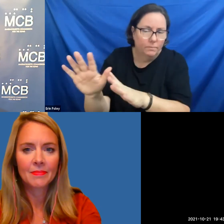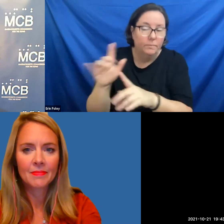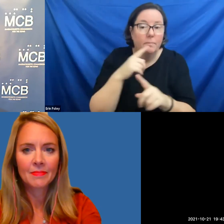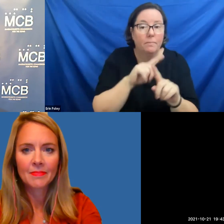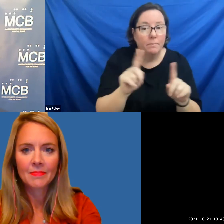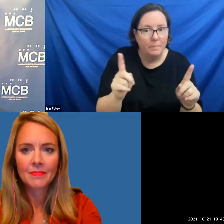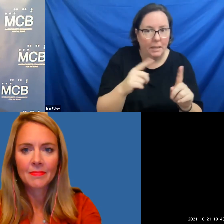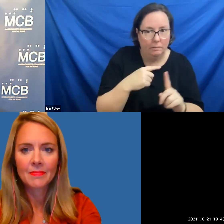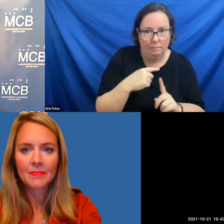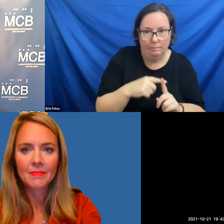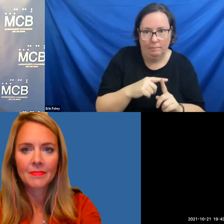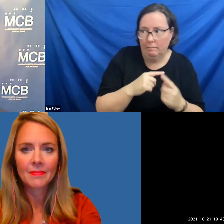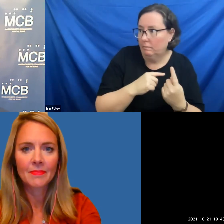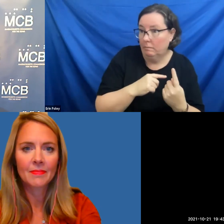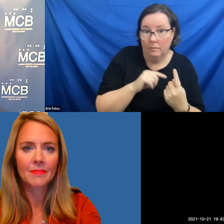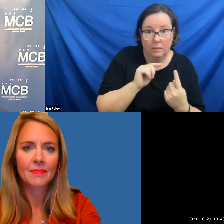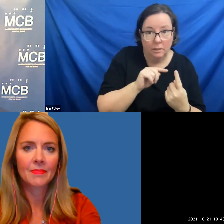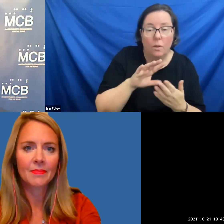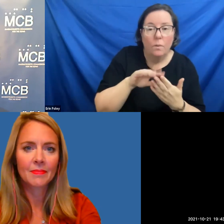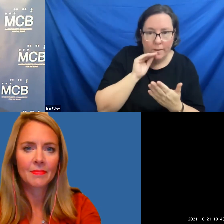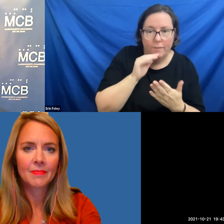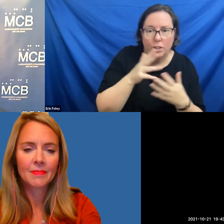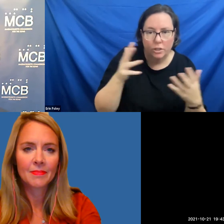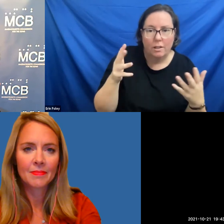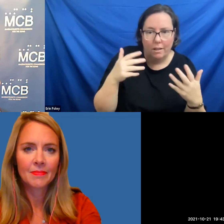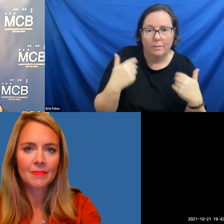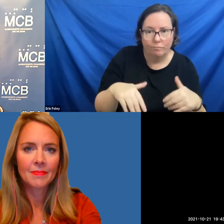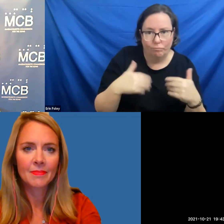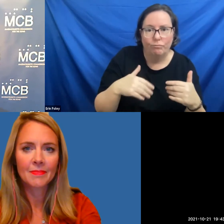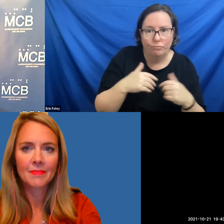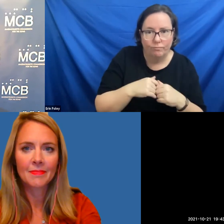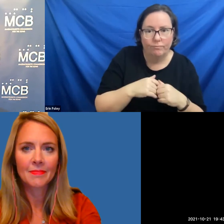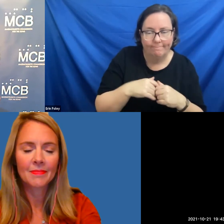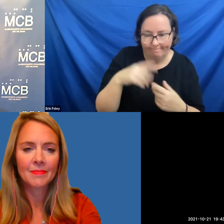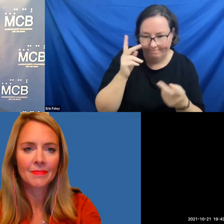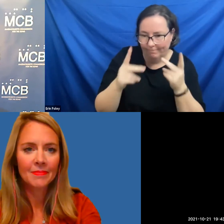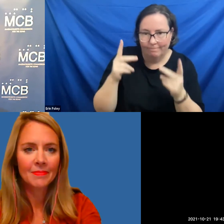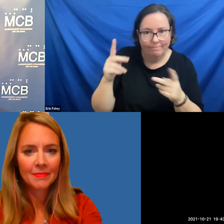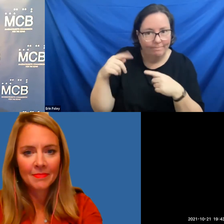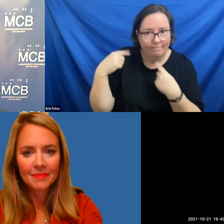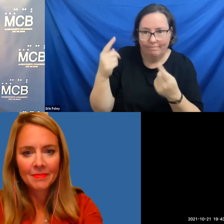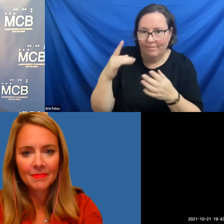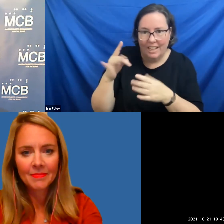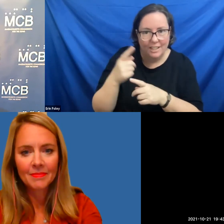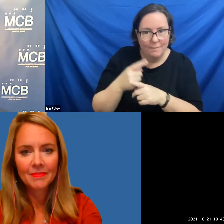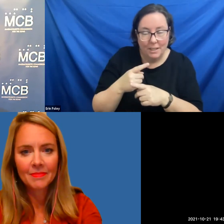However, we have learned things through CVID-19 and some of the things like even what we're doing tonight these virtual meetings